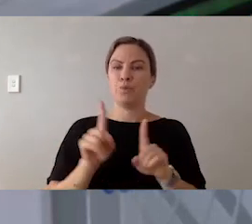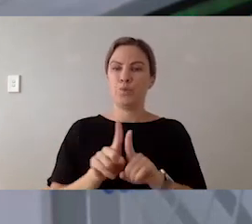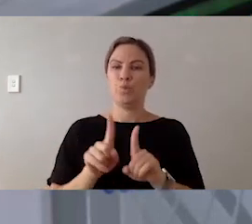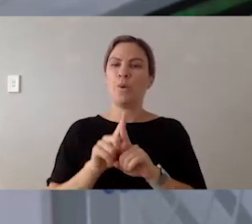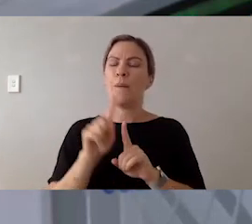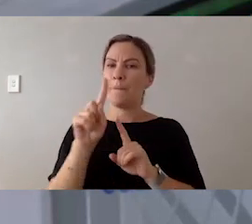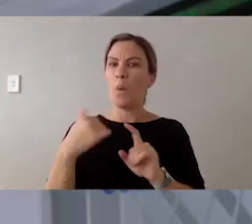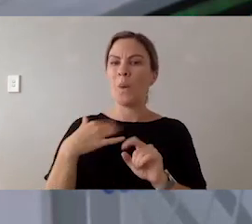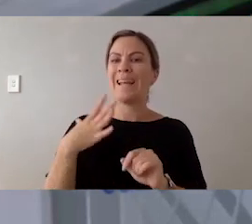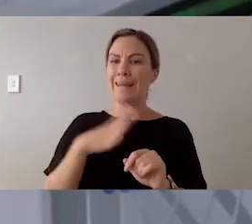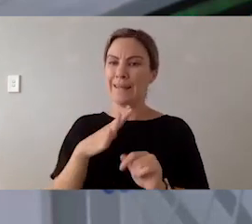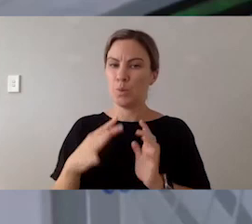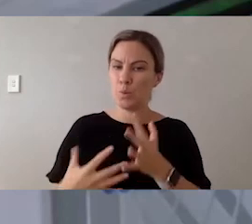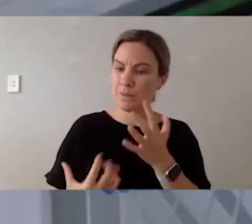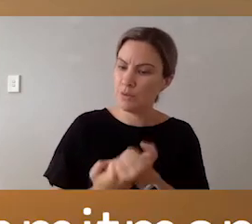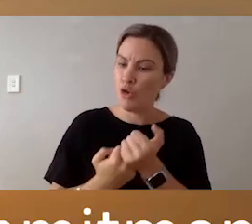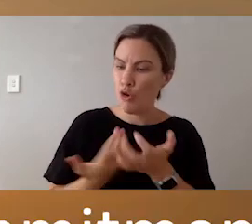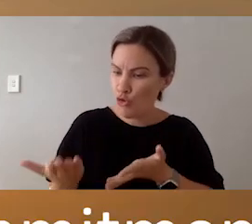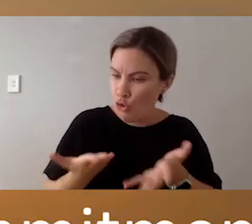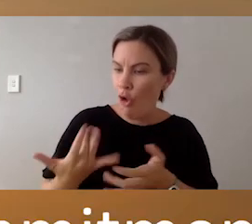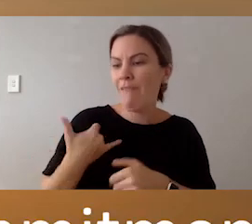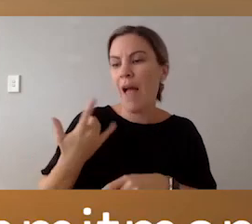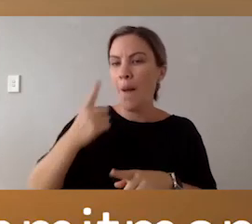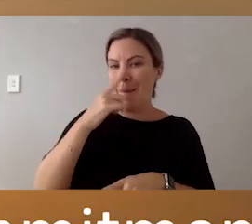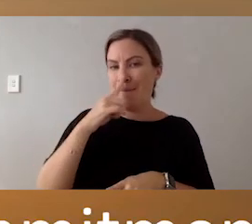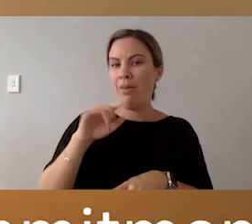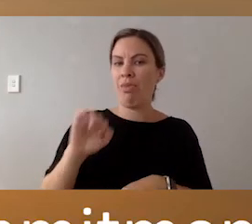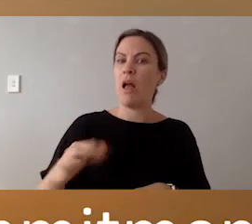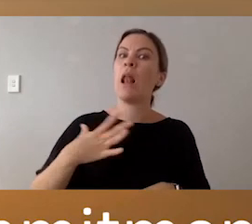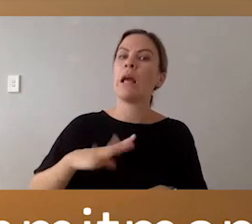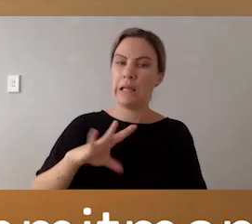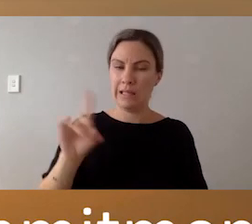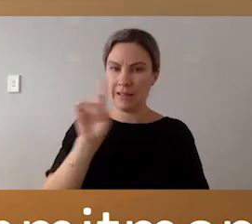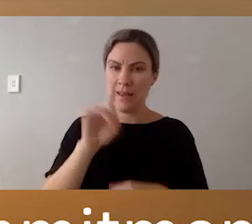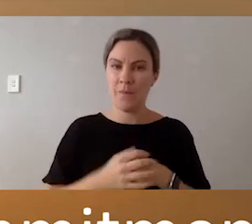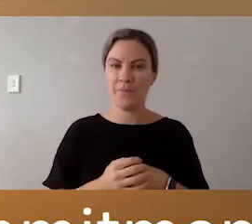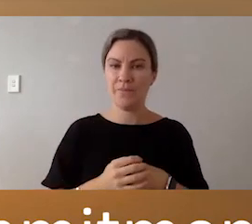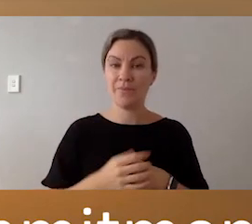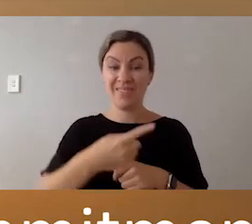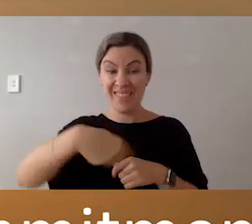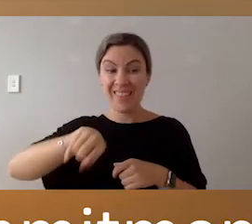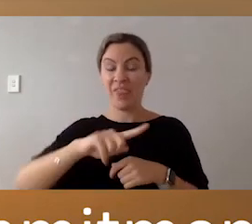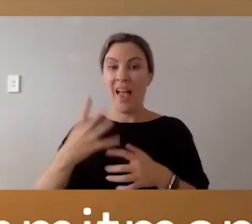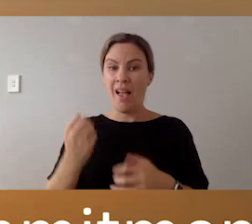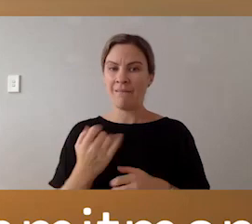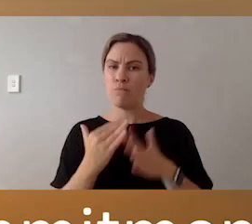need. You see, when your people have this level of commitment, work's